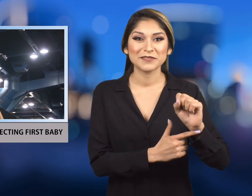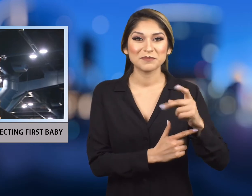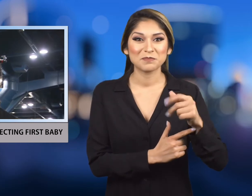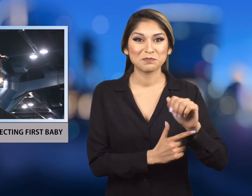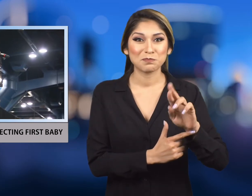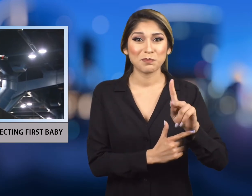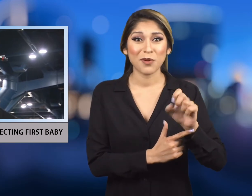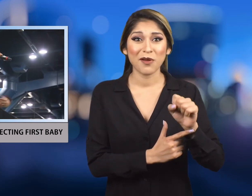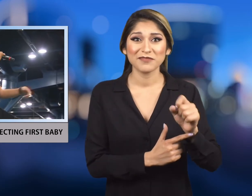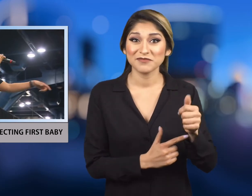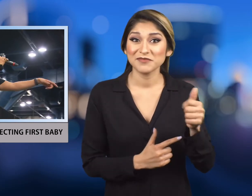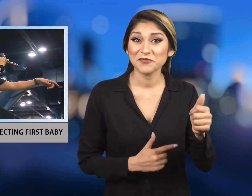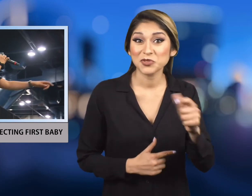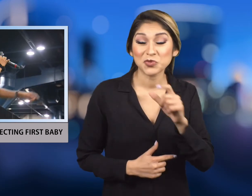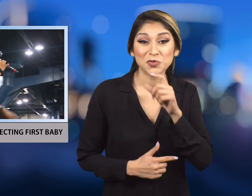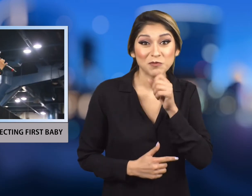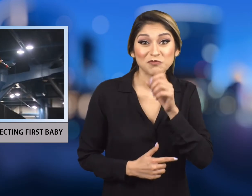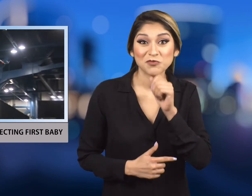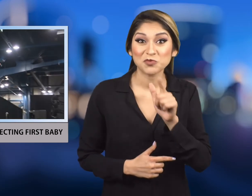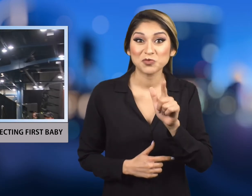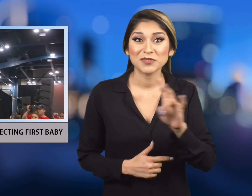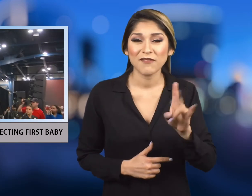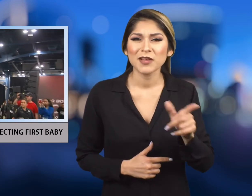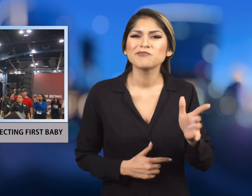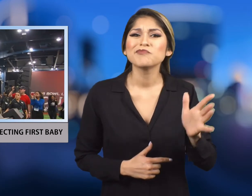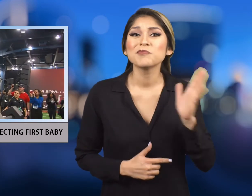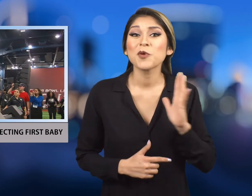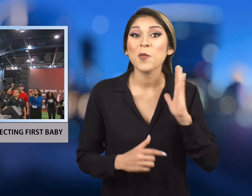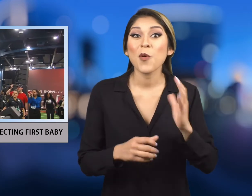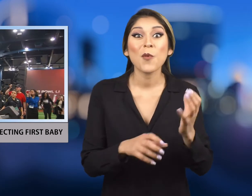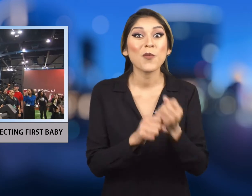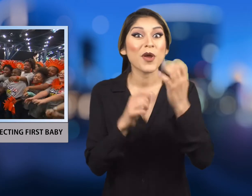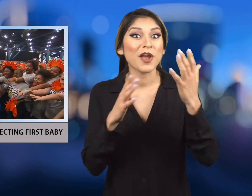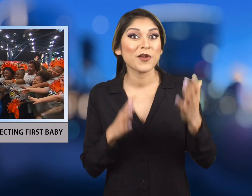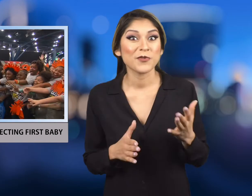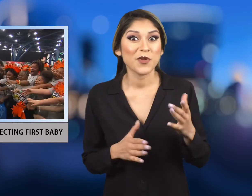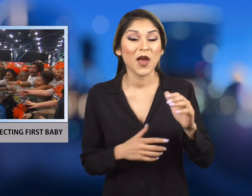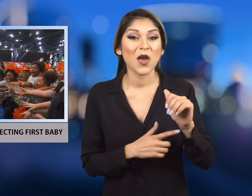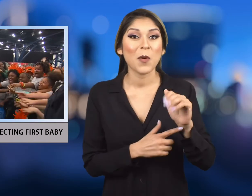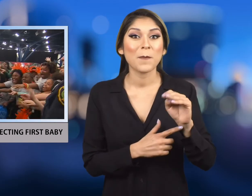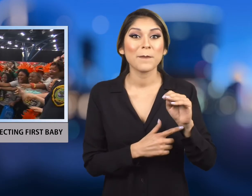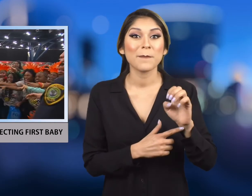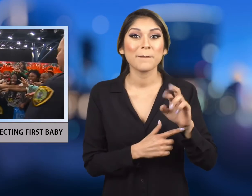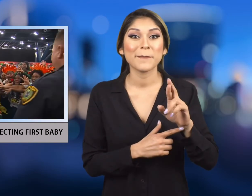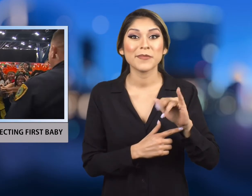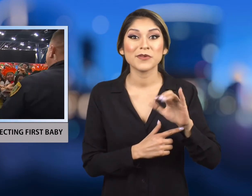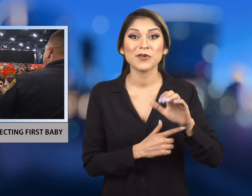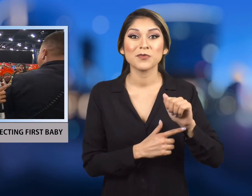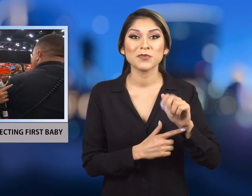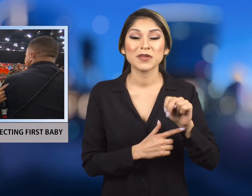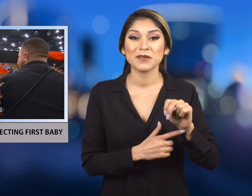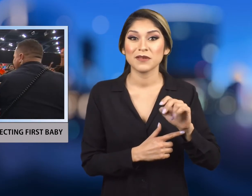winner Jordin Sparks.